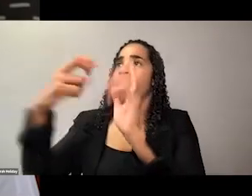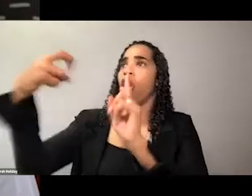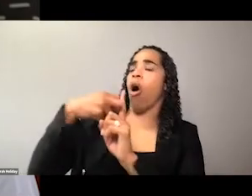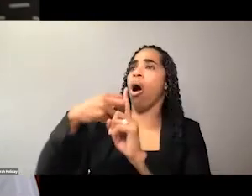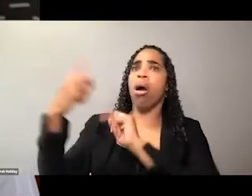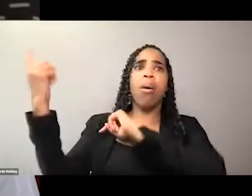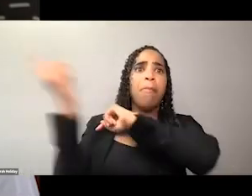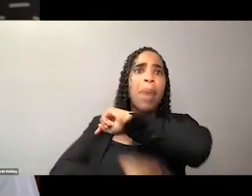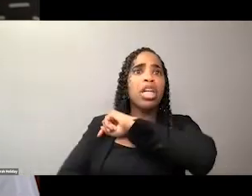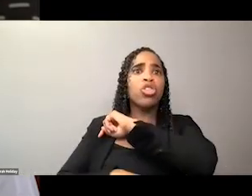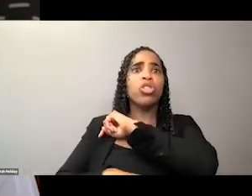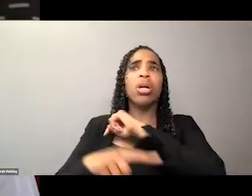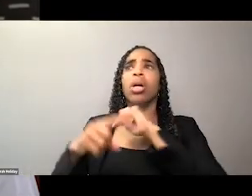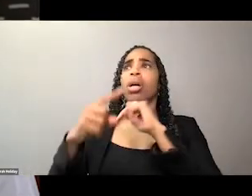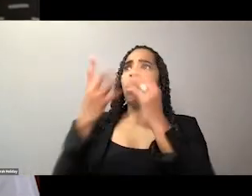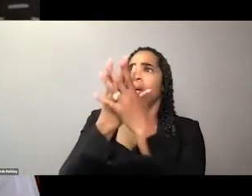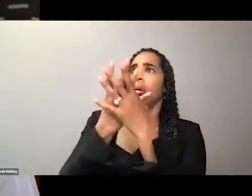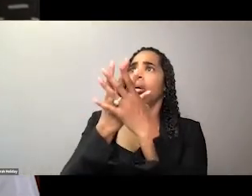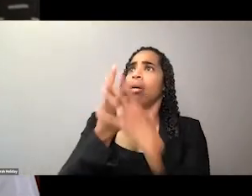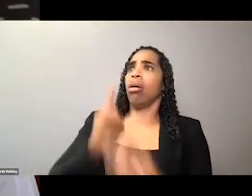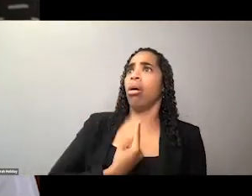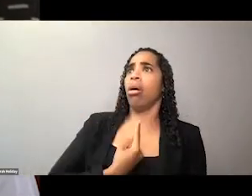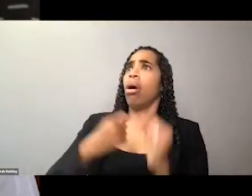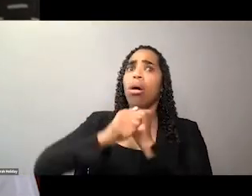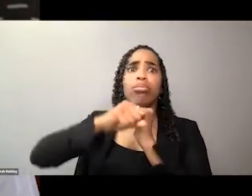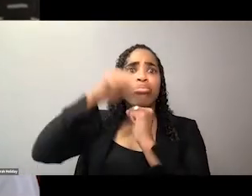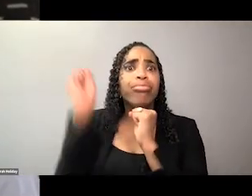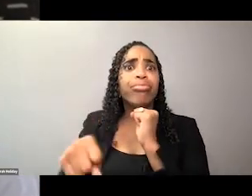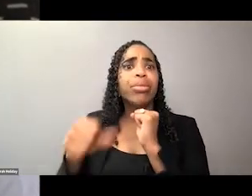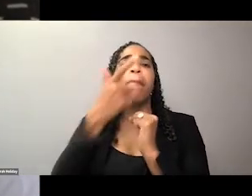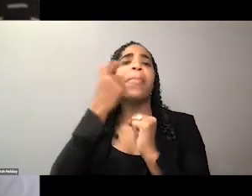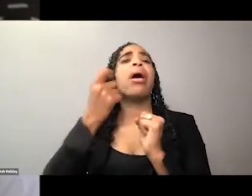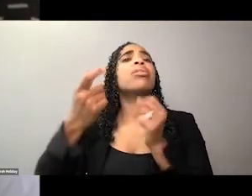with longer stays in solitary confinement for destroying property.